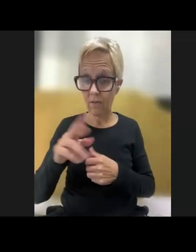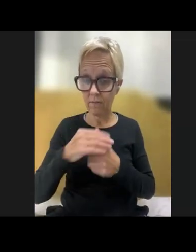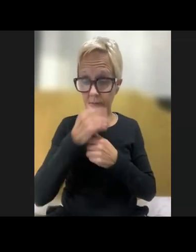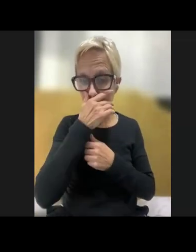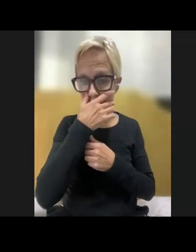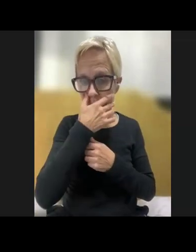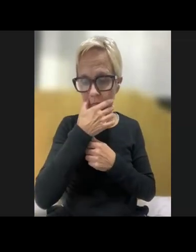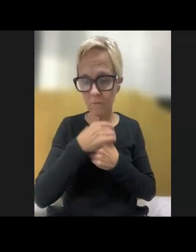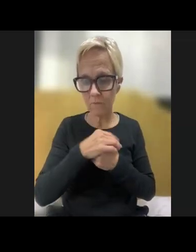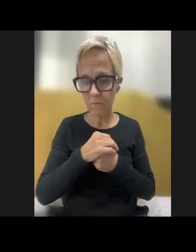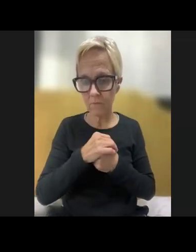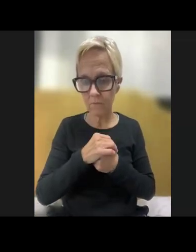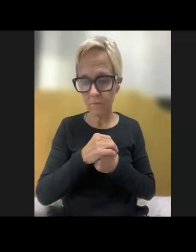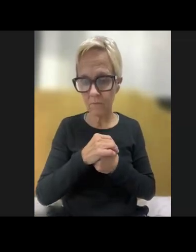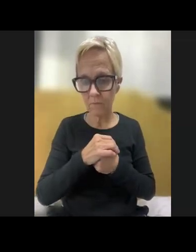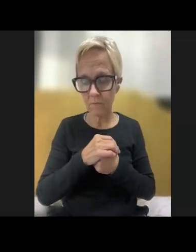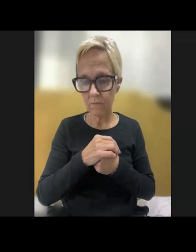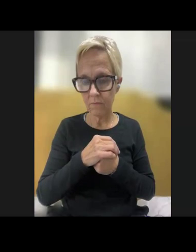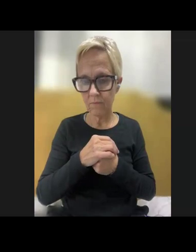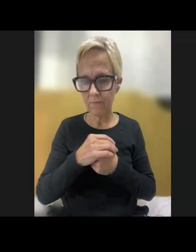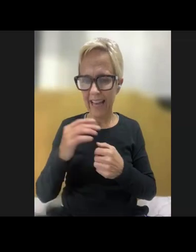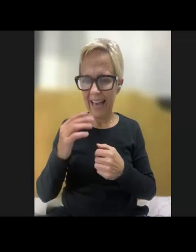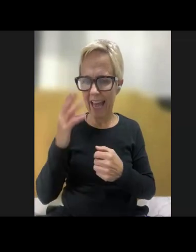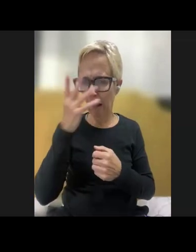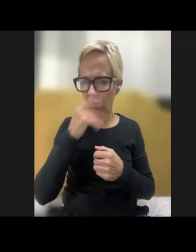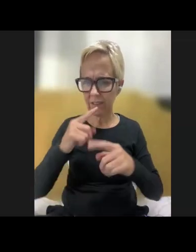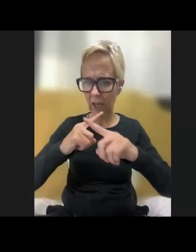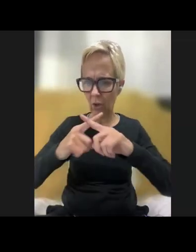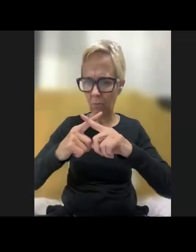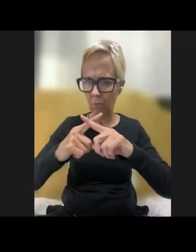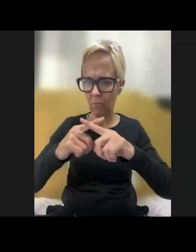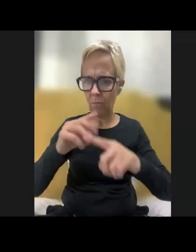Heather, I'm going to allow you to talk. You're able to talk if you would like.